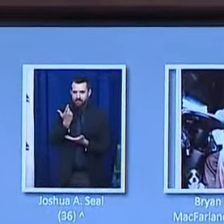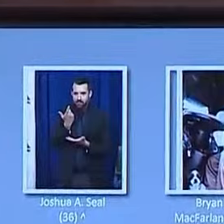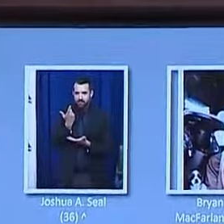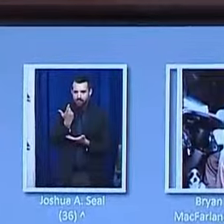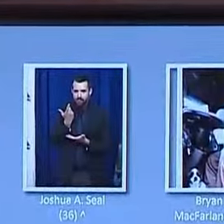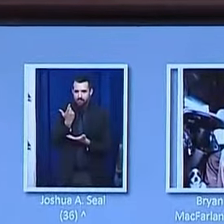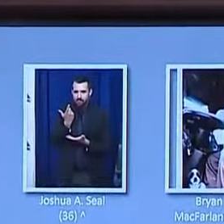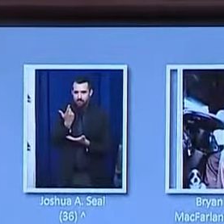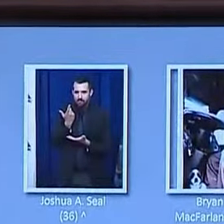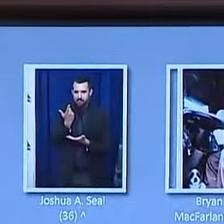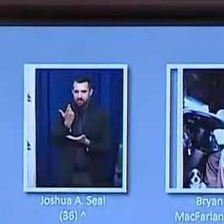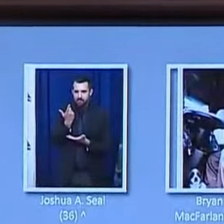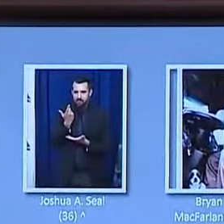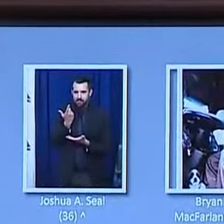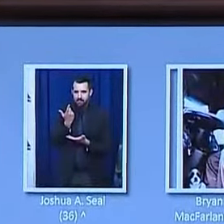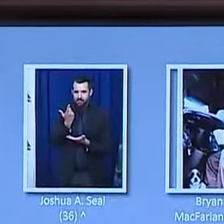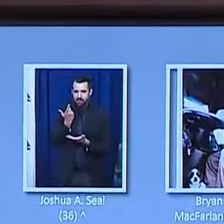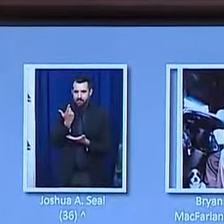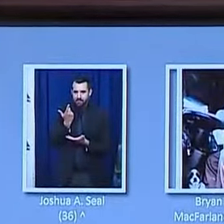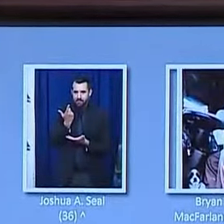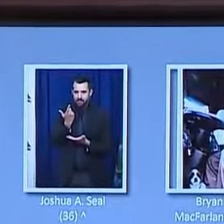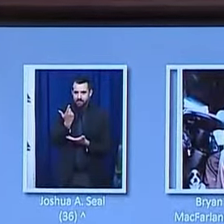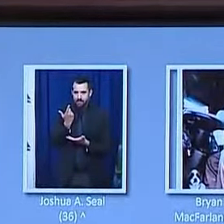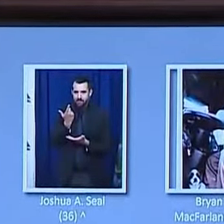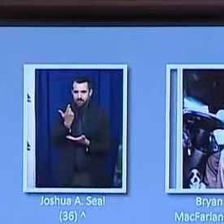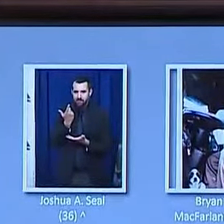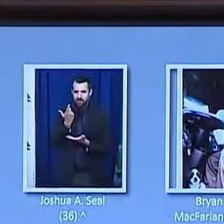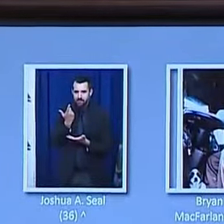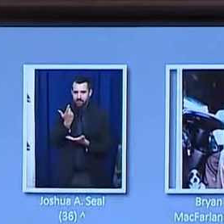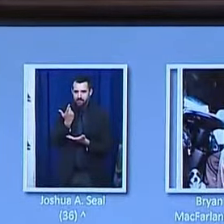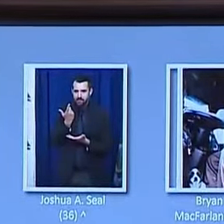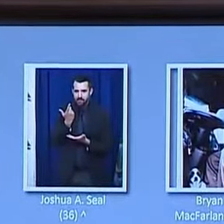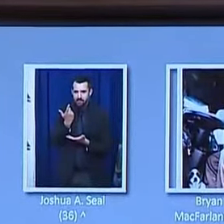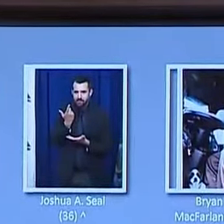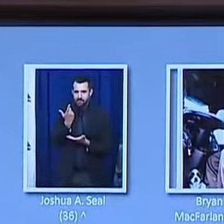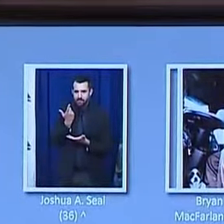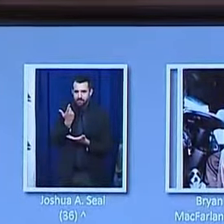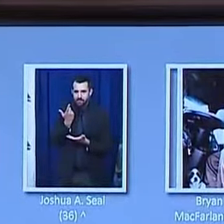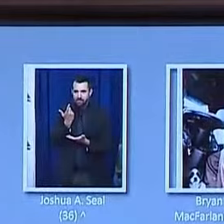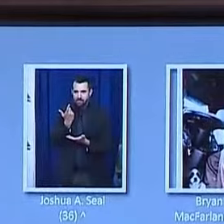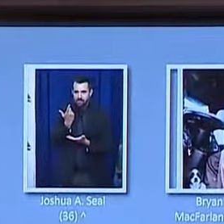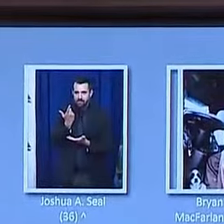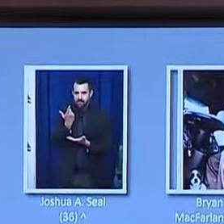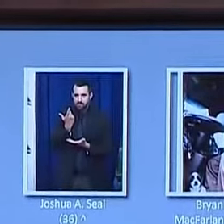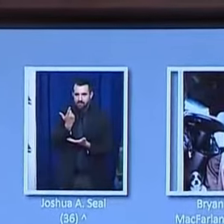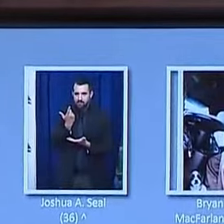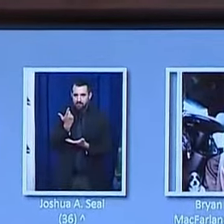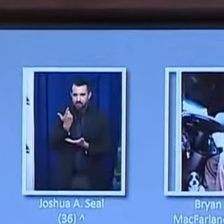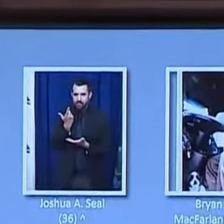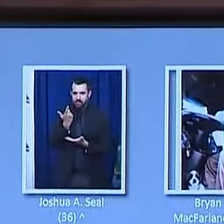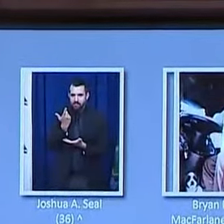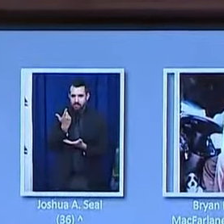VIOLET, 76, AND HIS WIFE